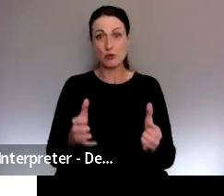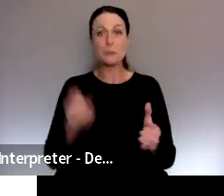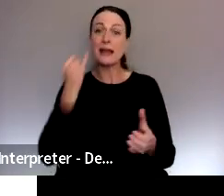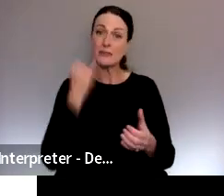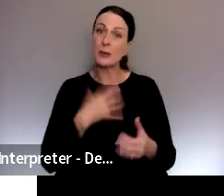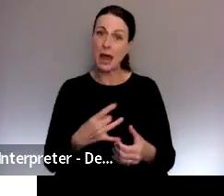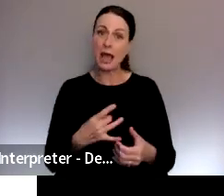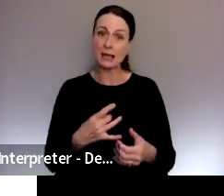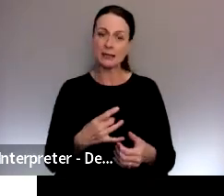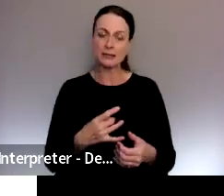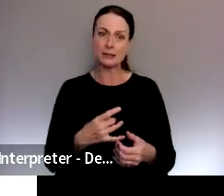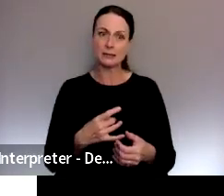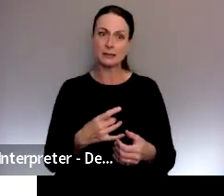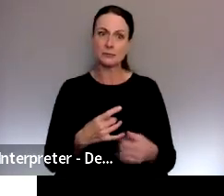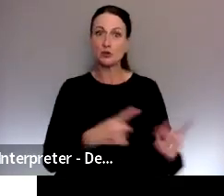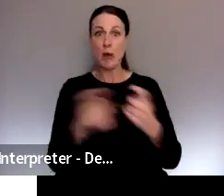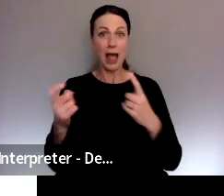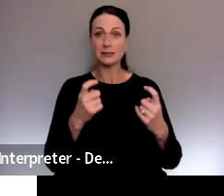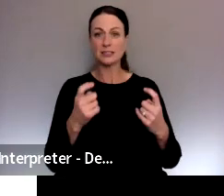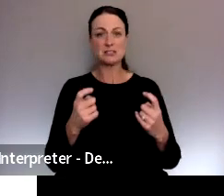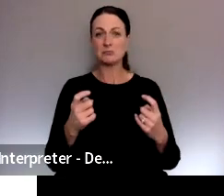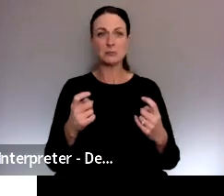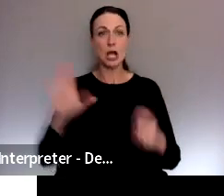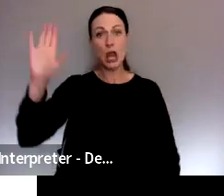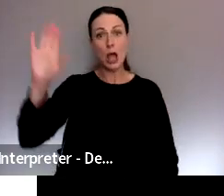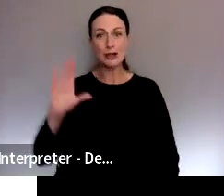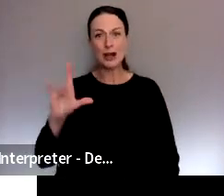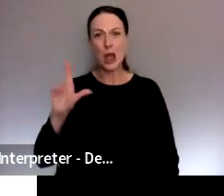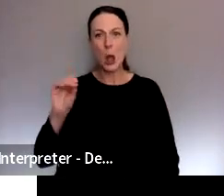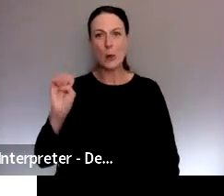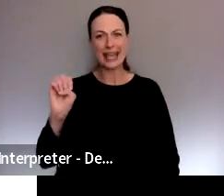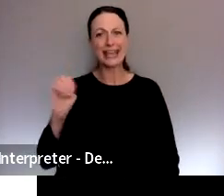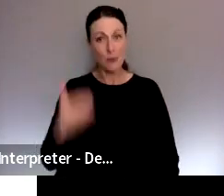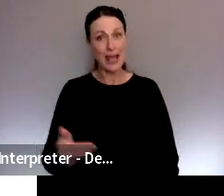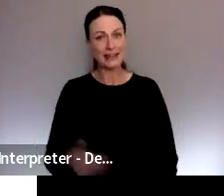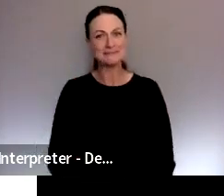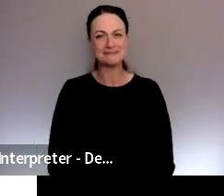that if you would like to ask a question... Chloe, go ahead.